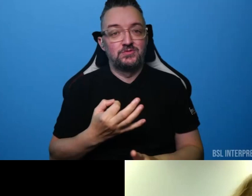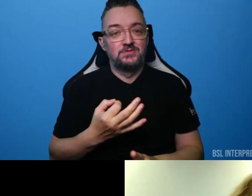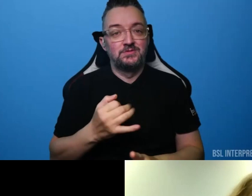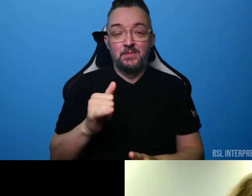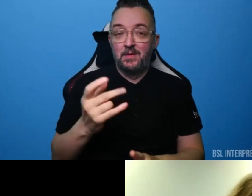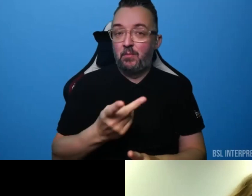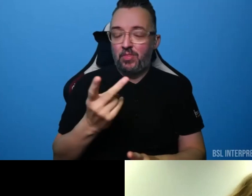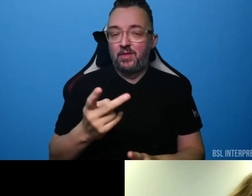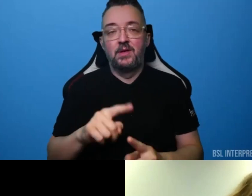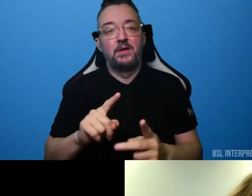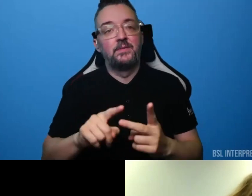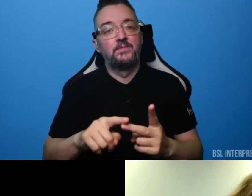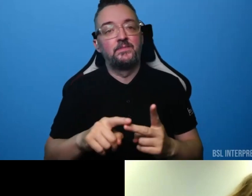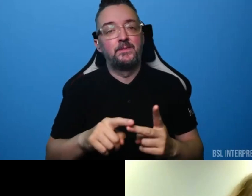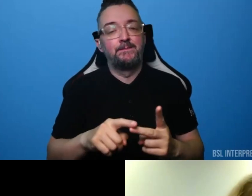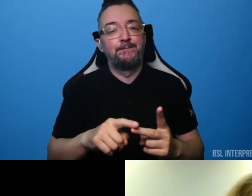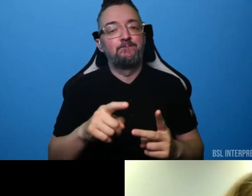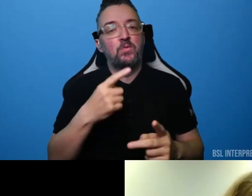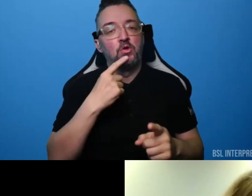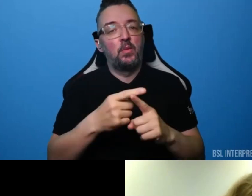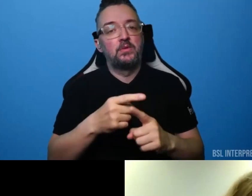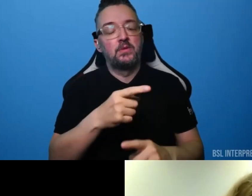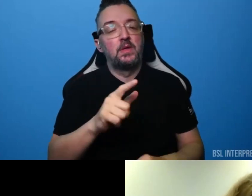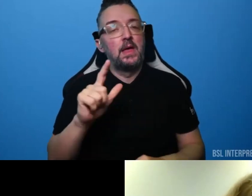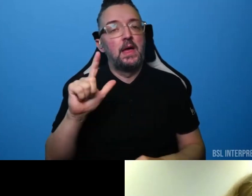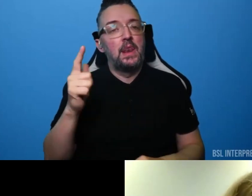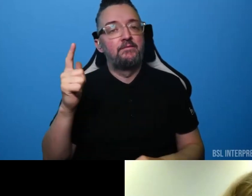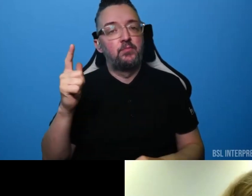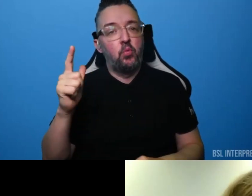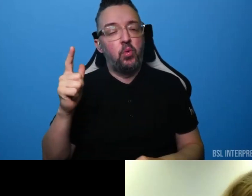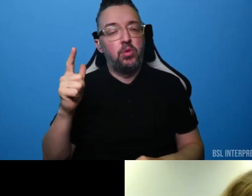A question about the Liverpool museum to slavery